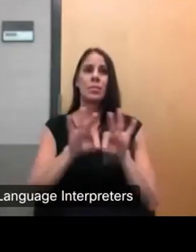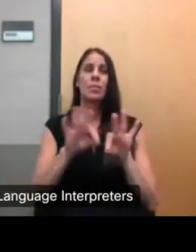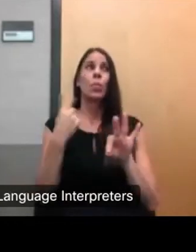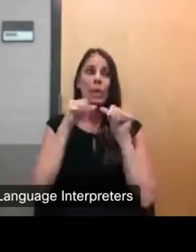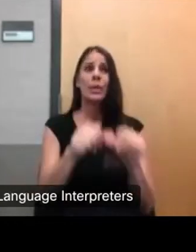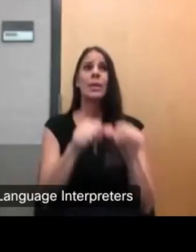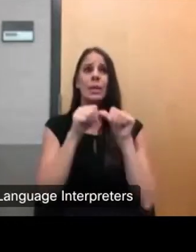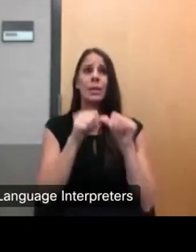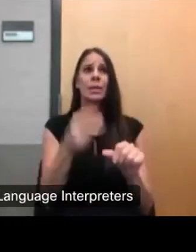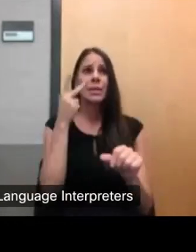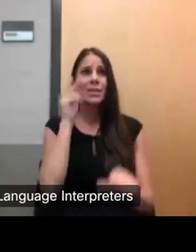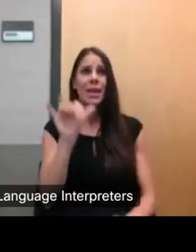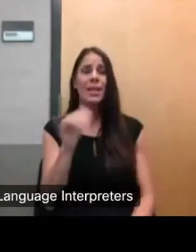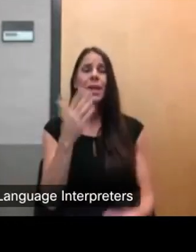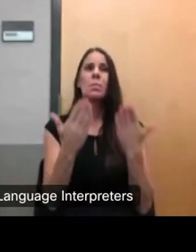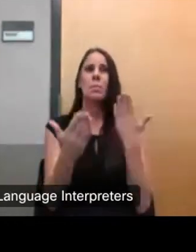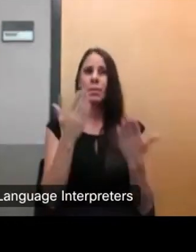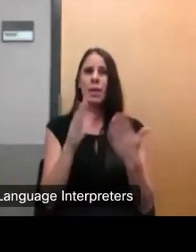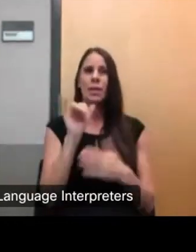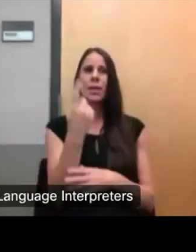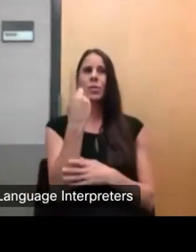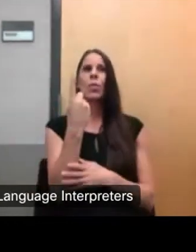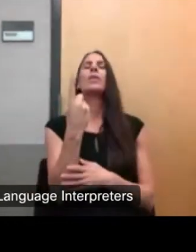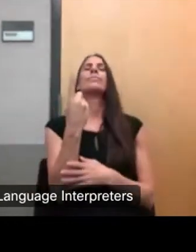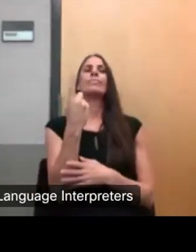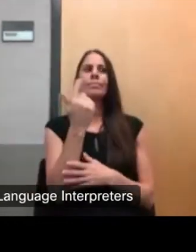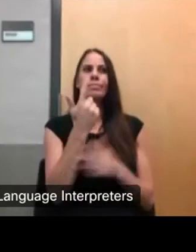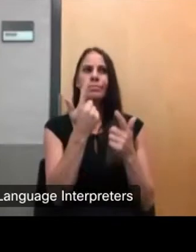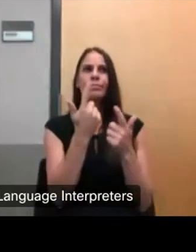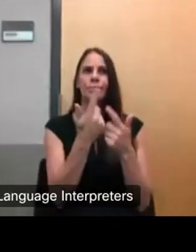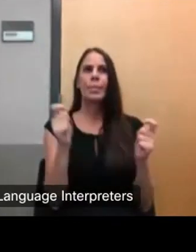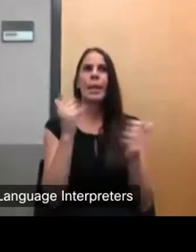I, I think that maybe that's 1 major lesson. Is that is that regardless of whether the